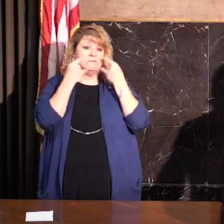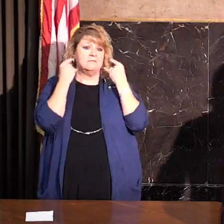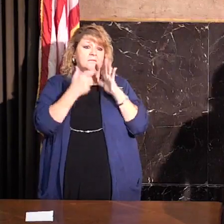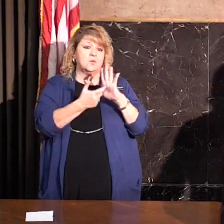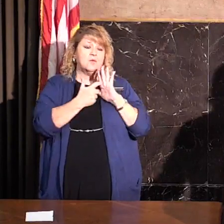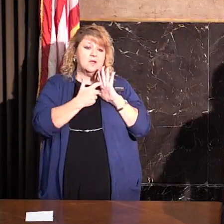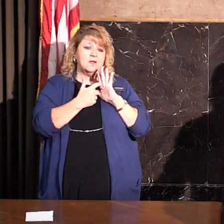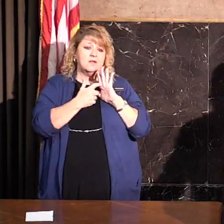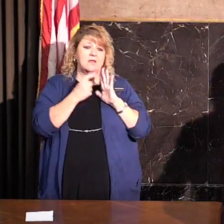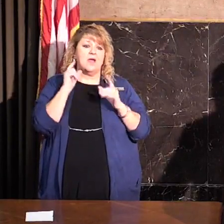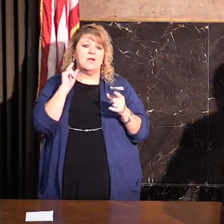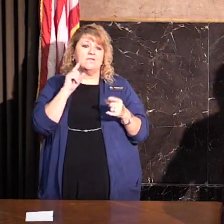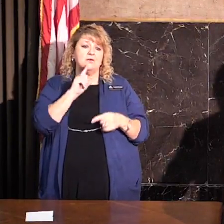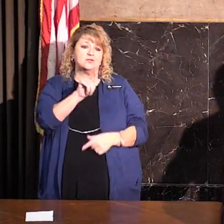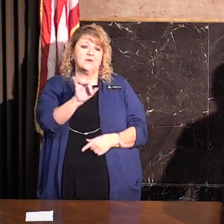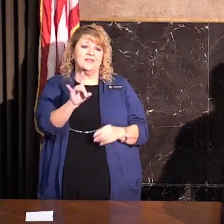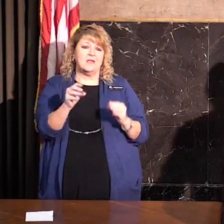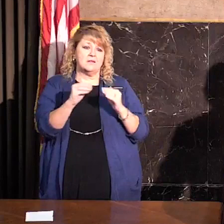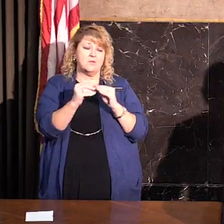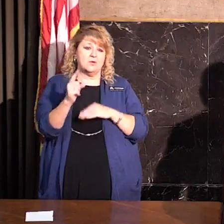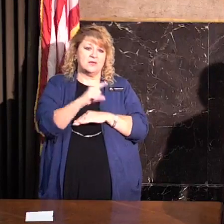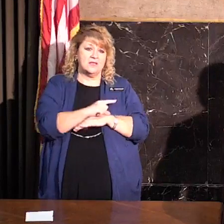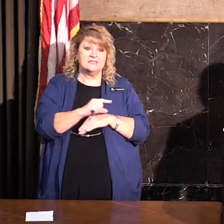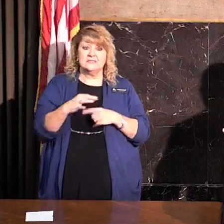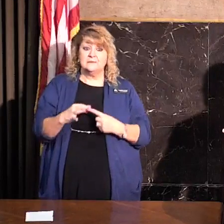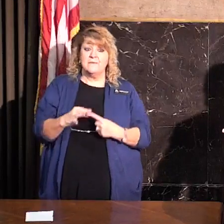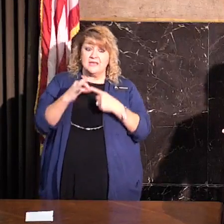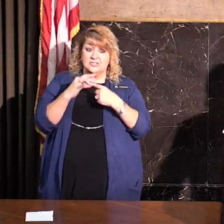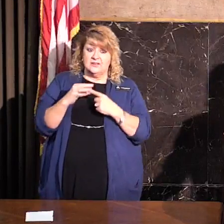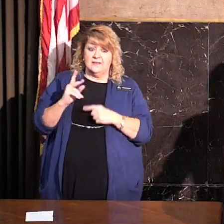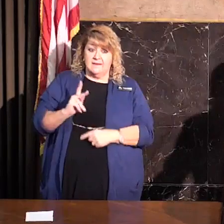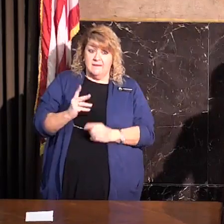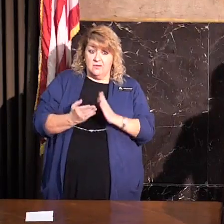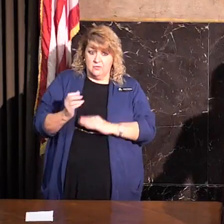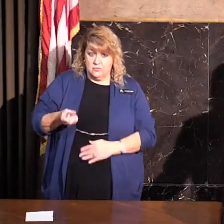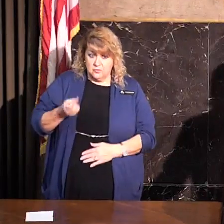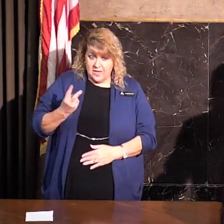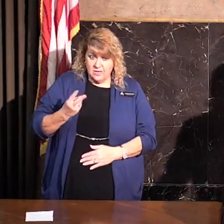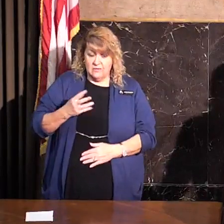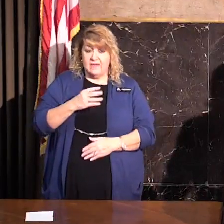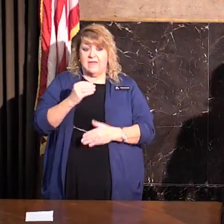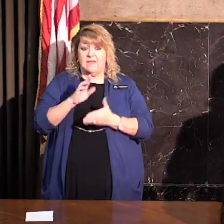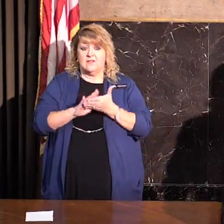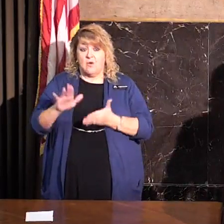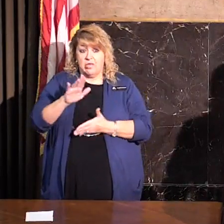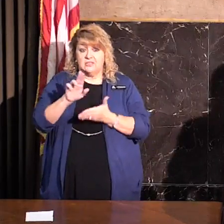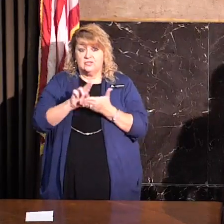campuses. Um I think this is incredibly important uh and